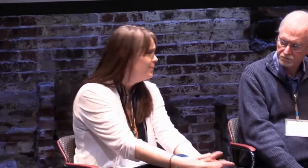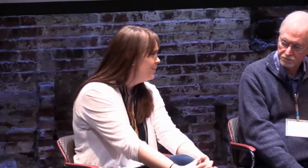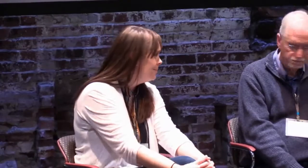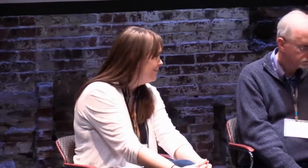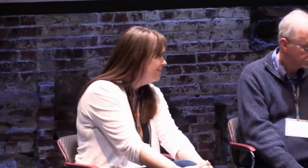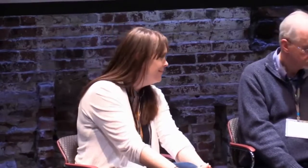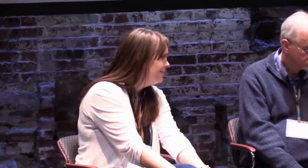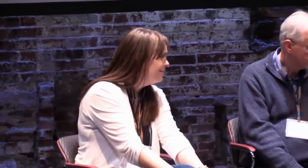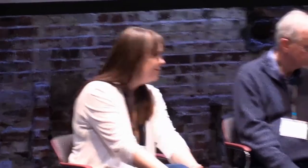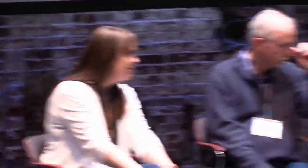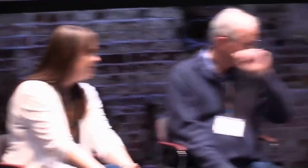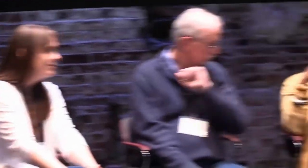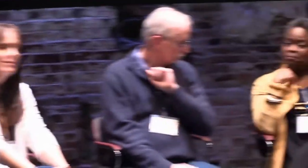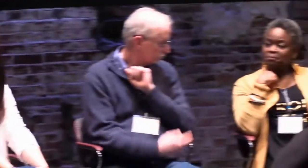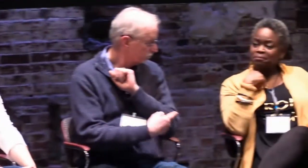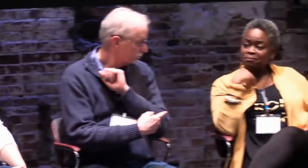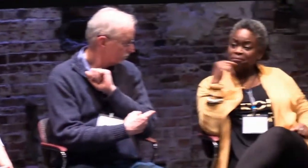to help close the gap, if we use it.